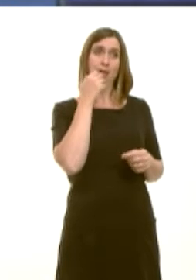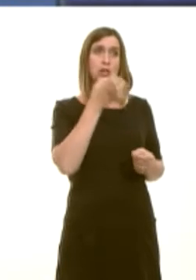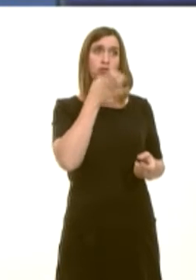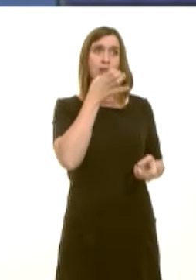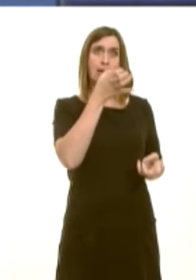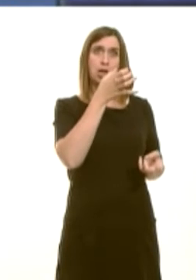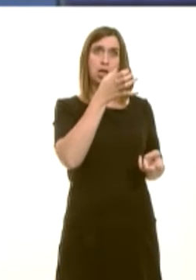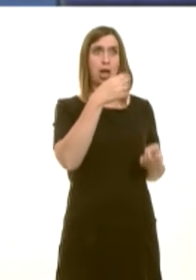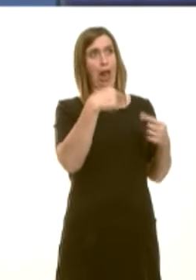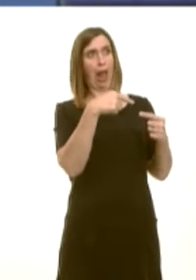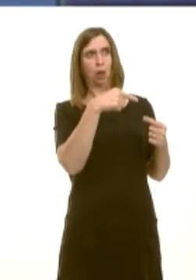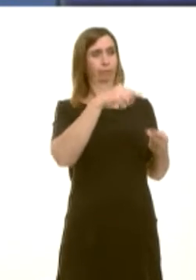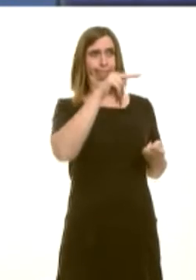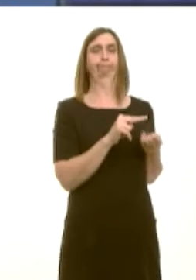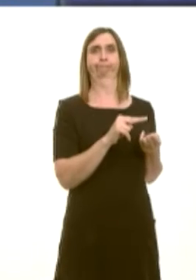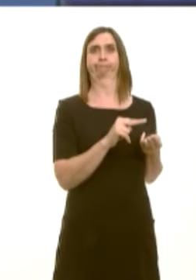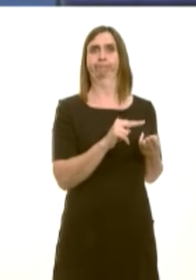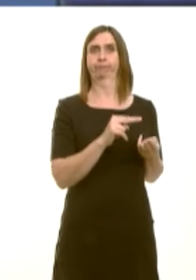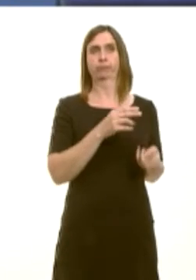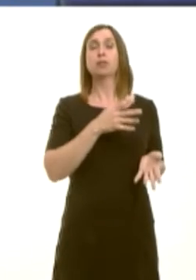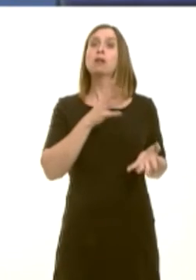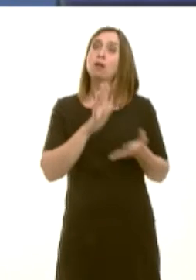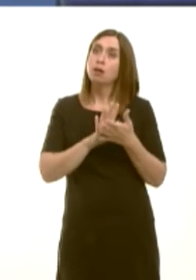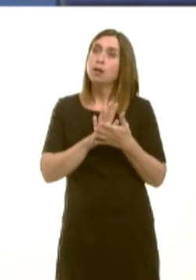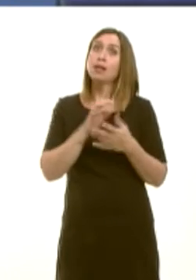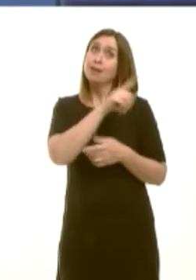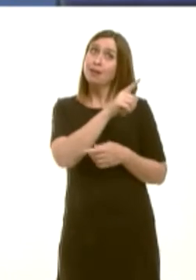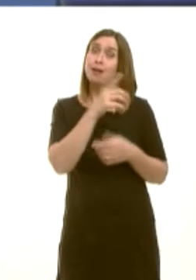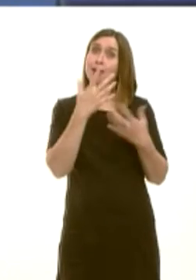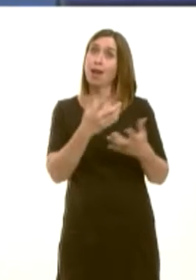limit was dropped in Scotland, prosecutions for drink driving have dropped by a third